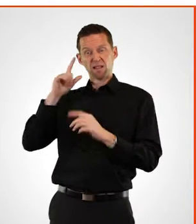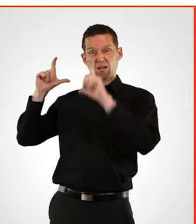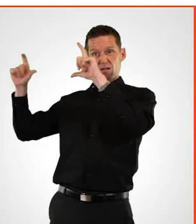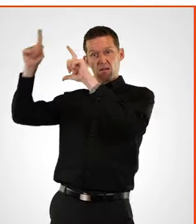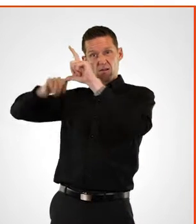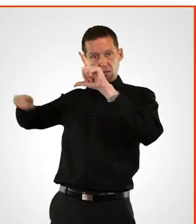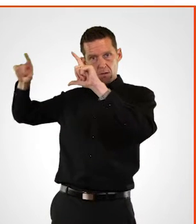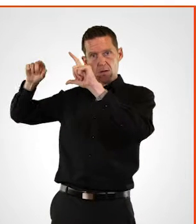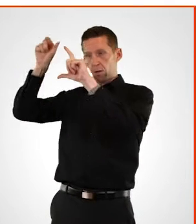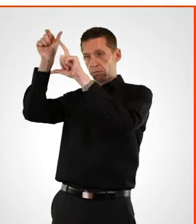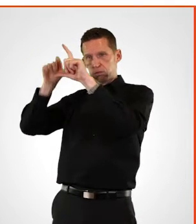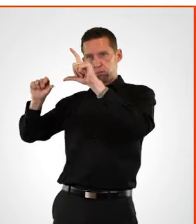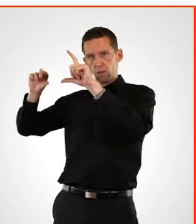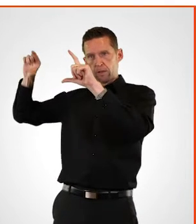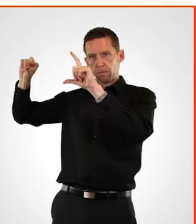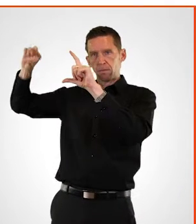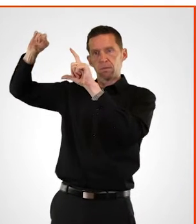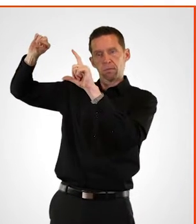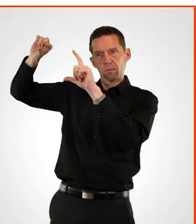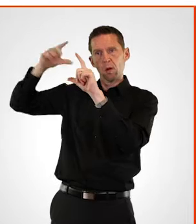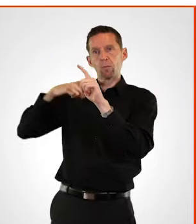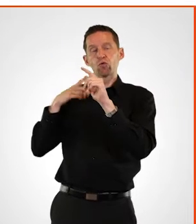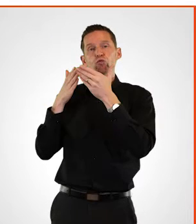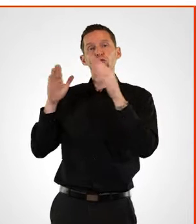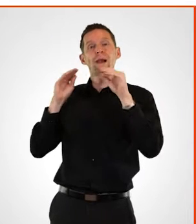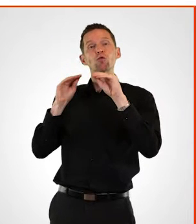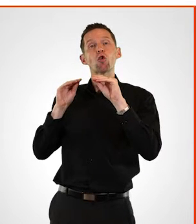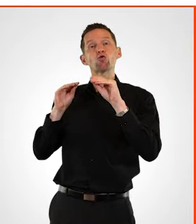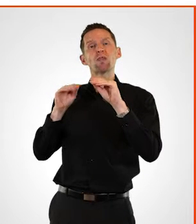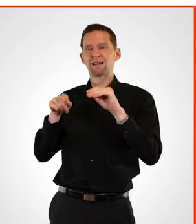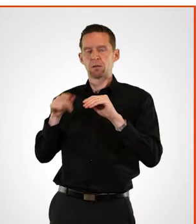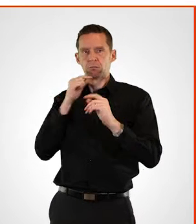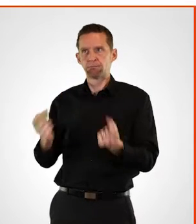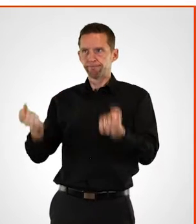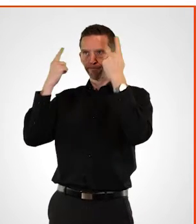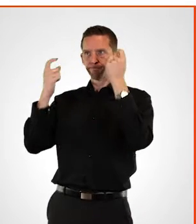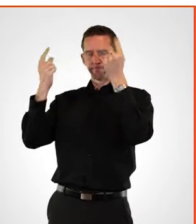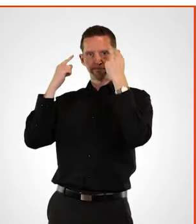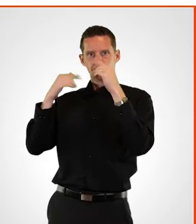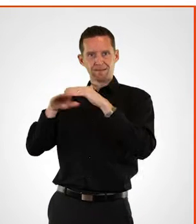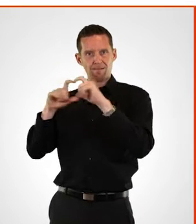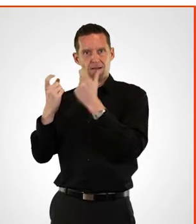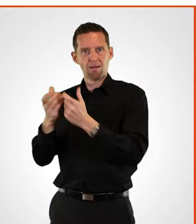because a lot of the content in the general education classroom is going to be going over that kid's head.